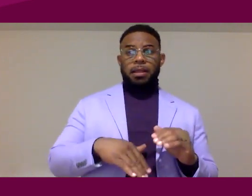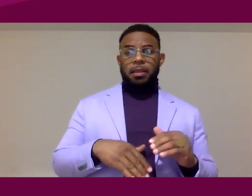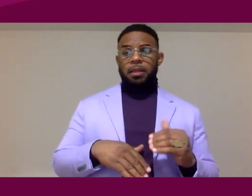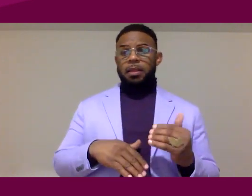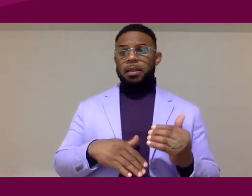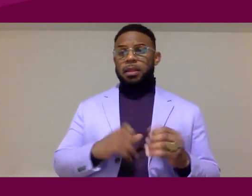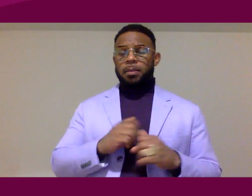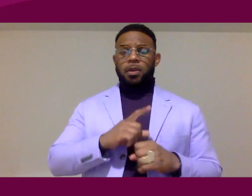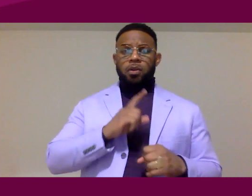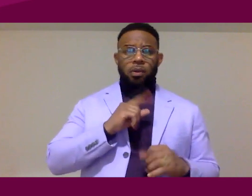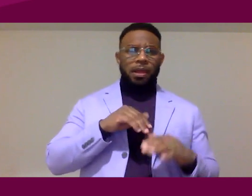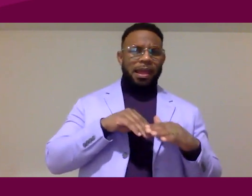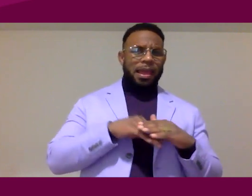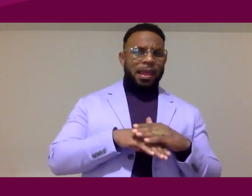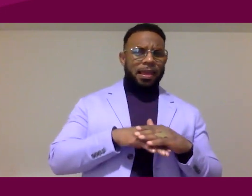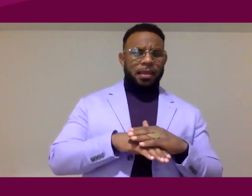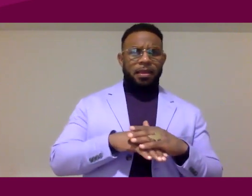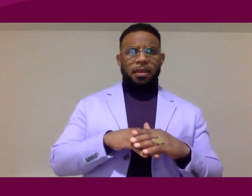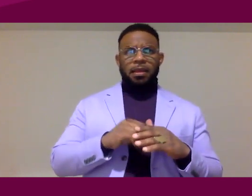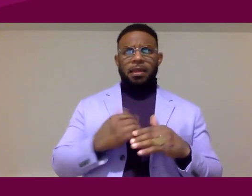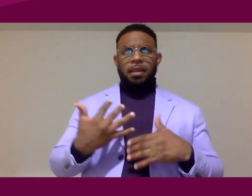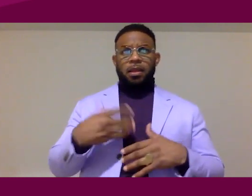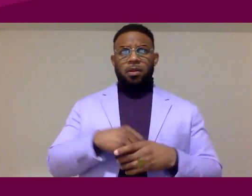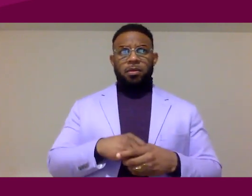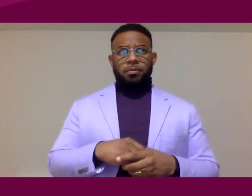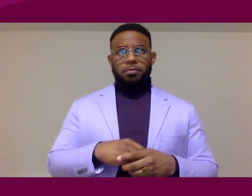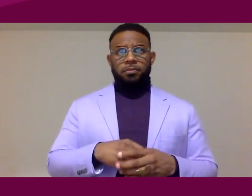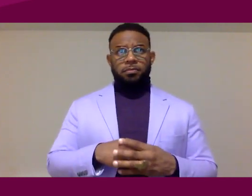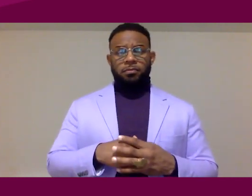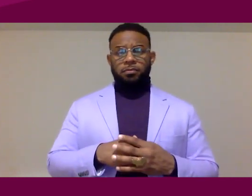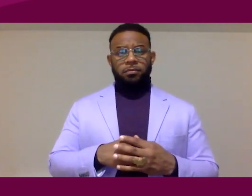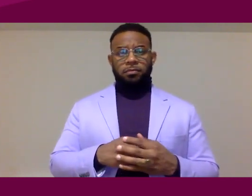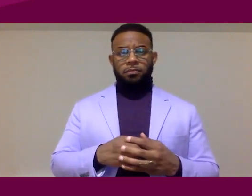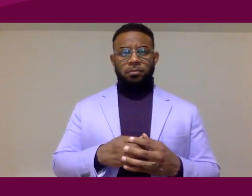ensuring access and inclusion.